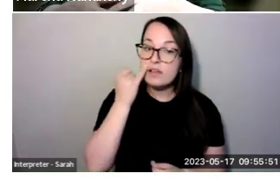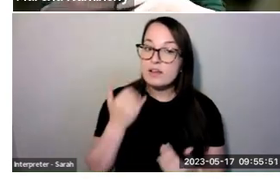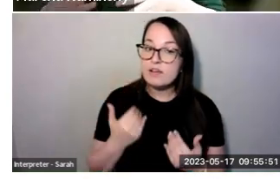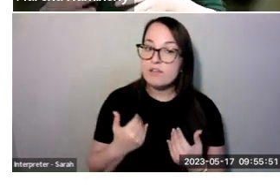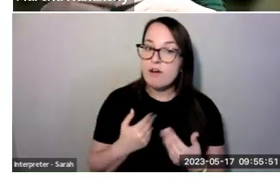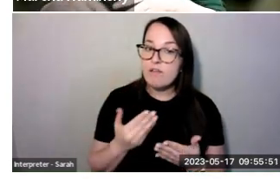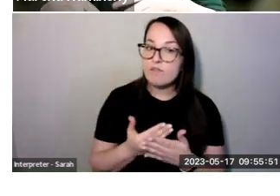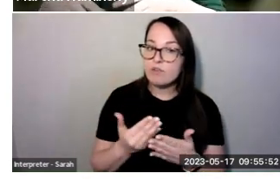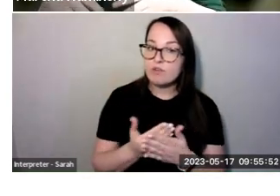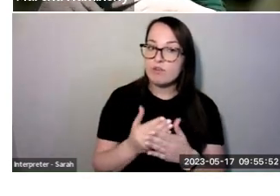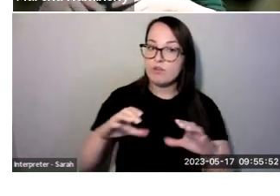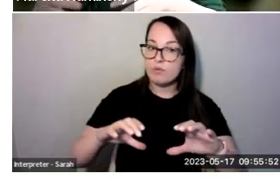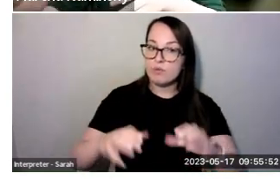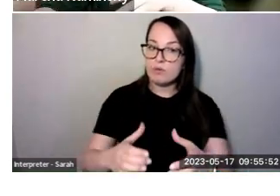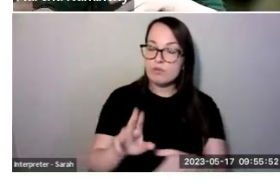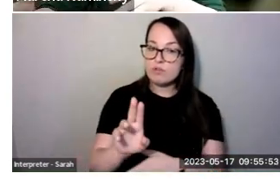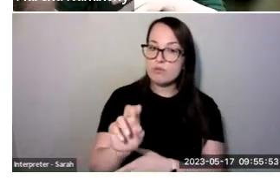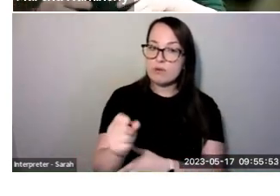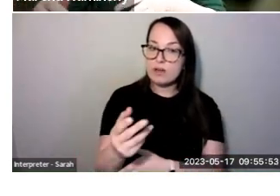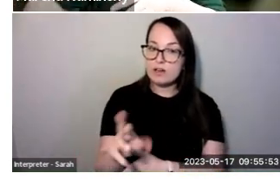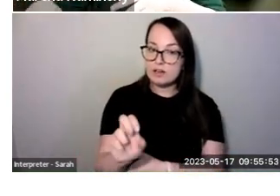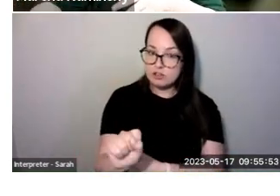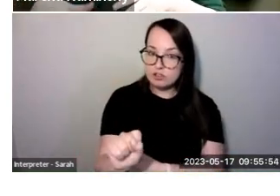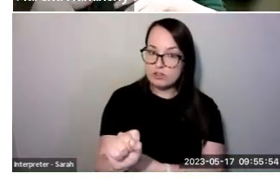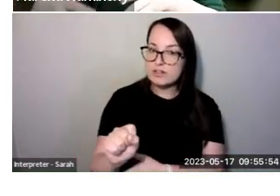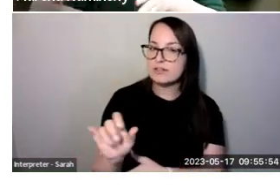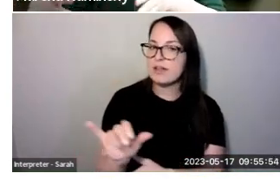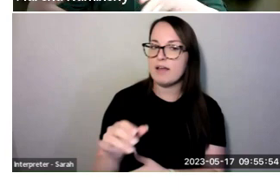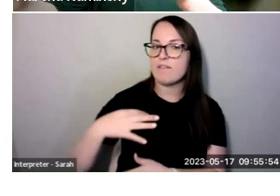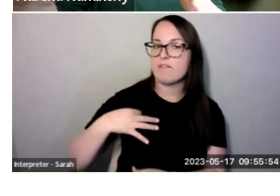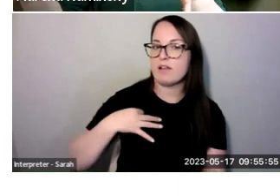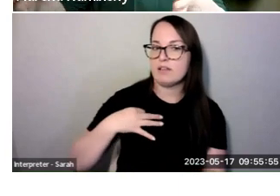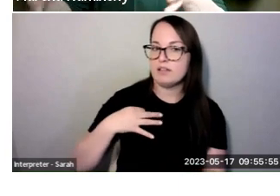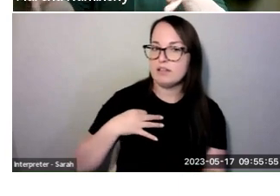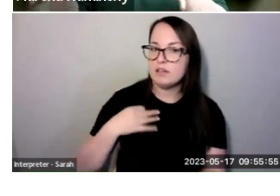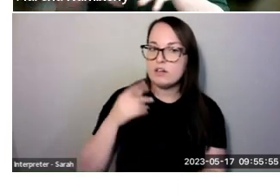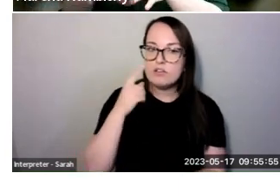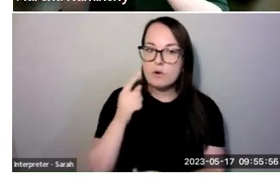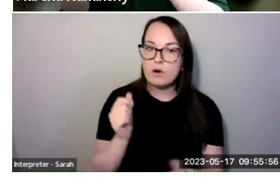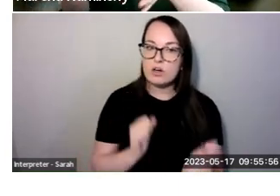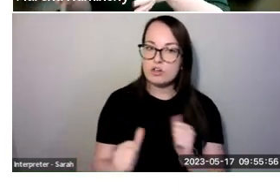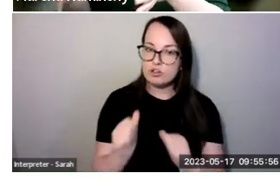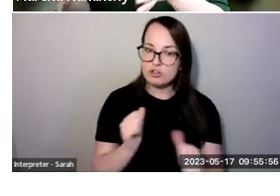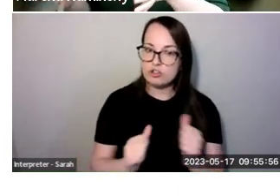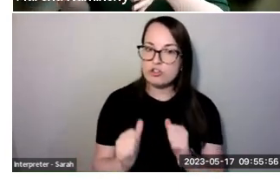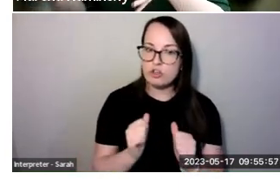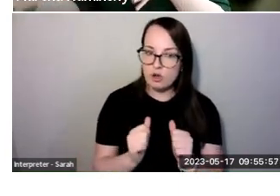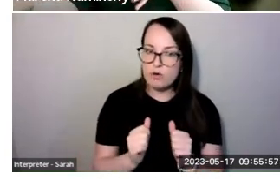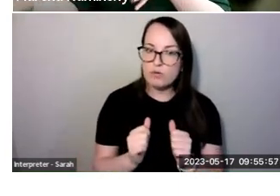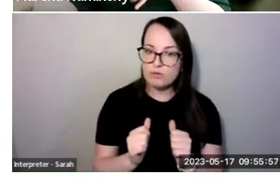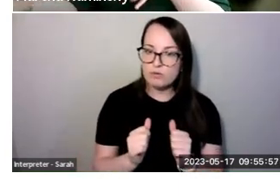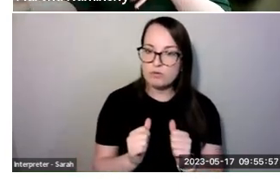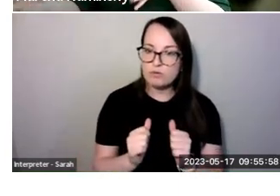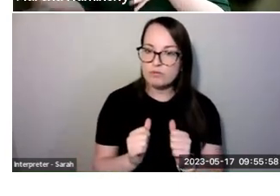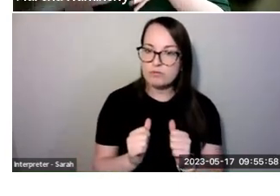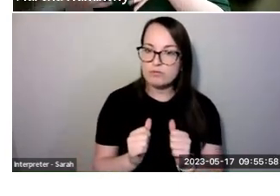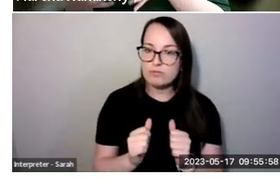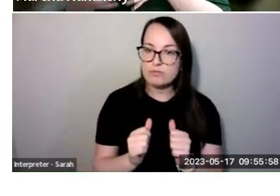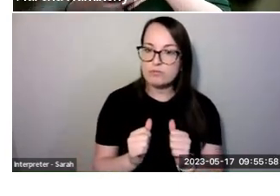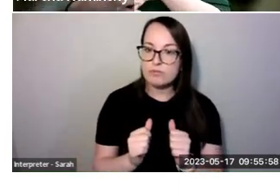is just kind of there being weird. Definitely, a group of ushers, like a